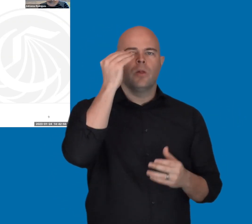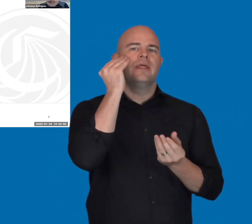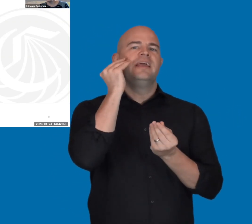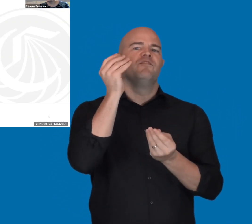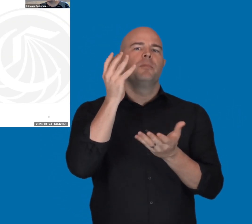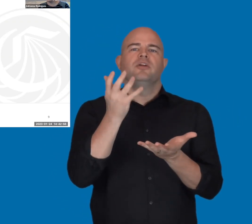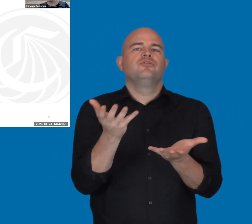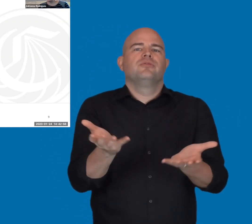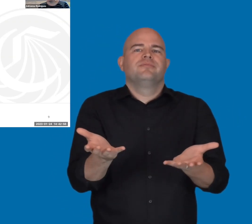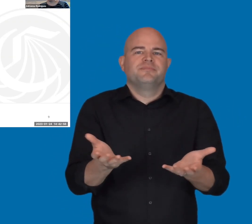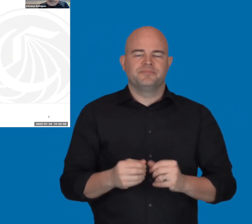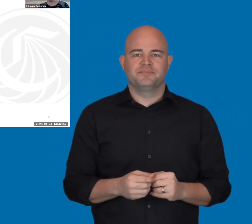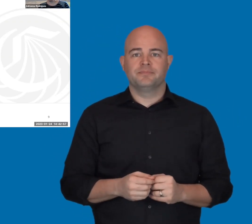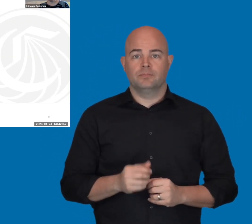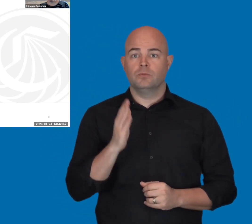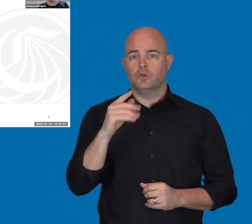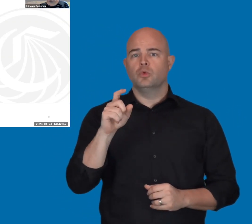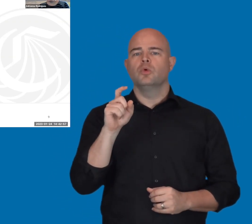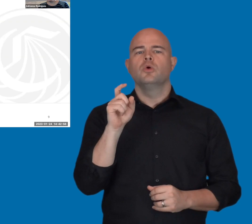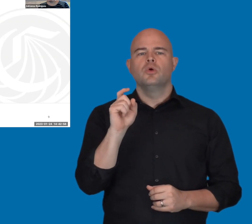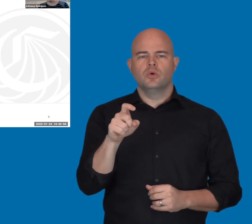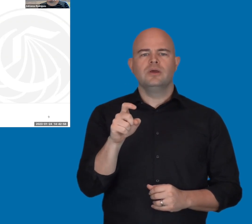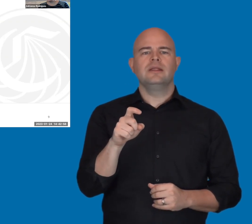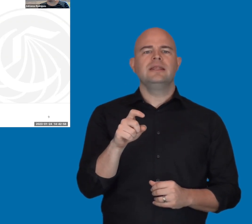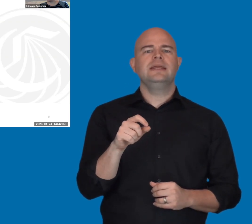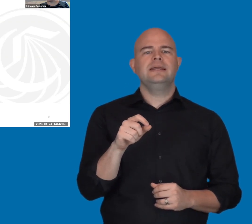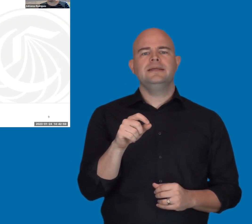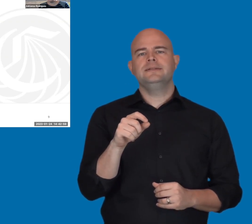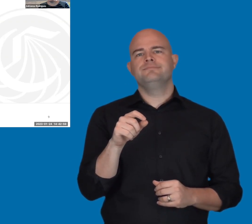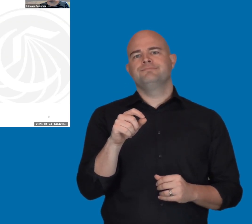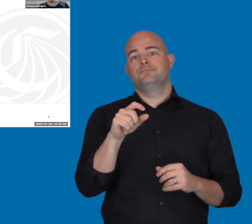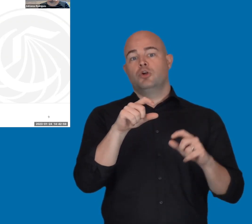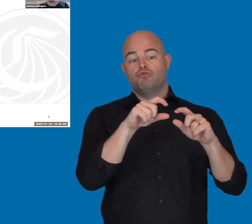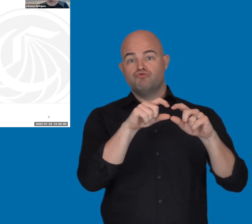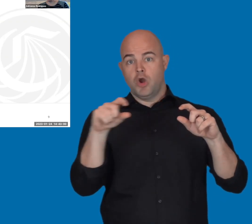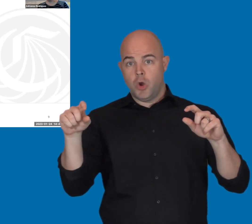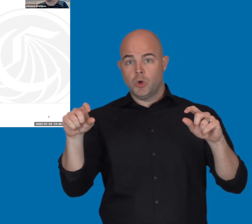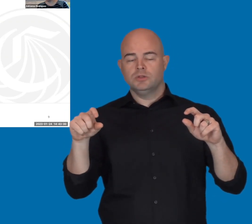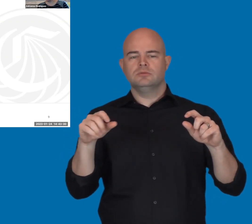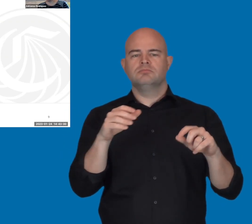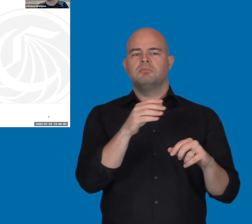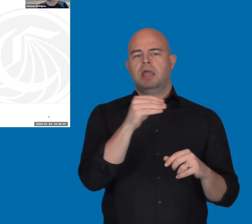You'll need at least header rows, and maybe columns, and we'll get more into that later.